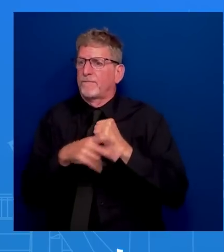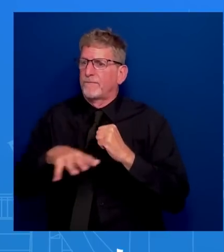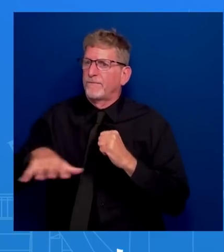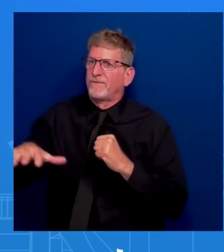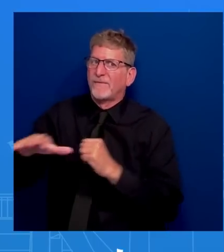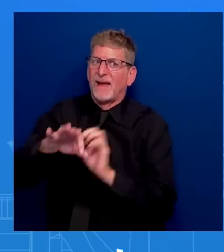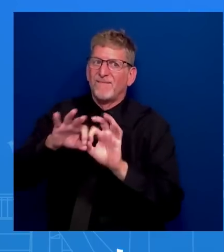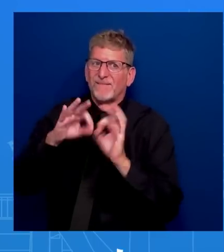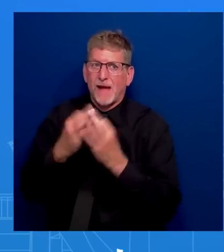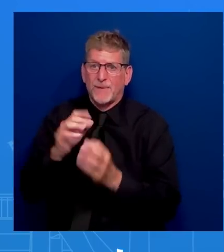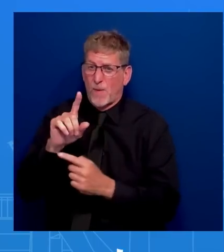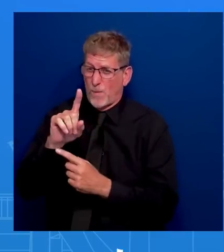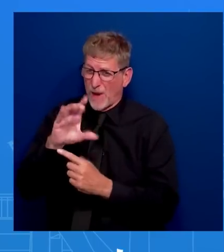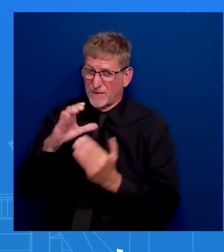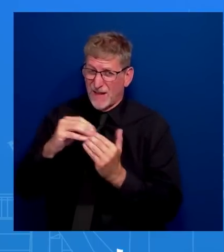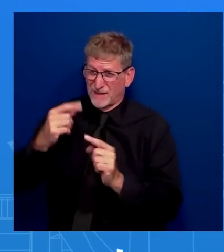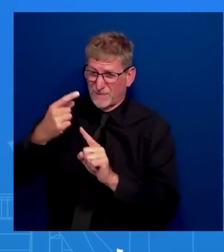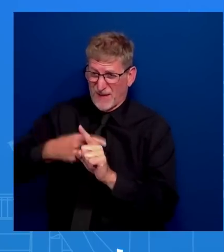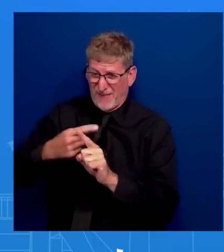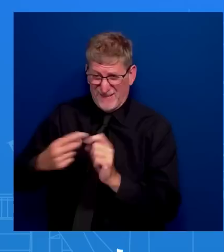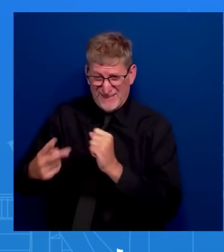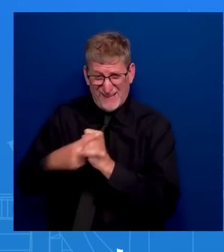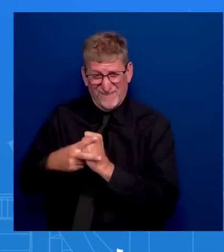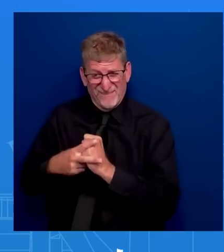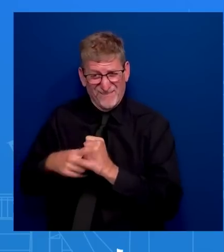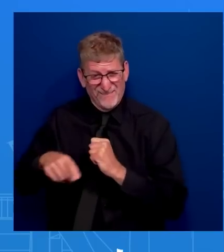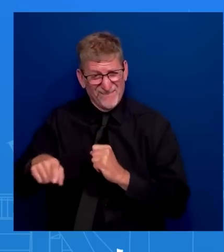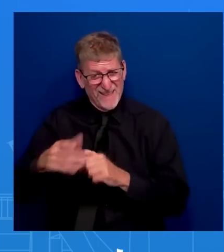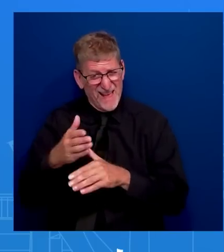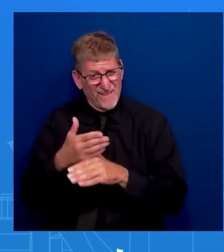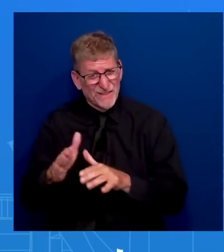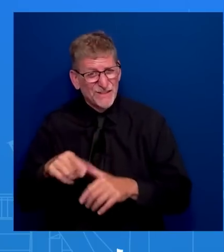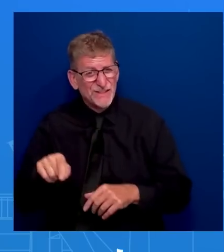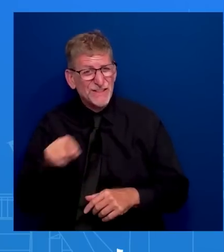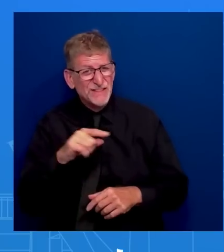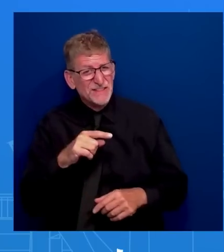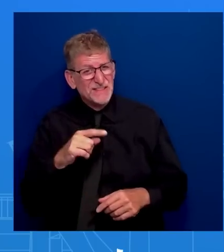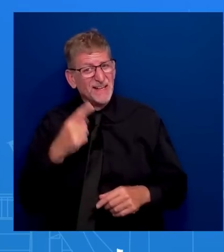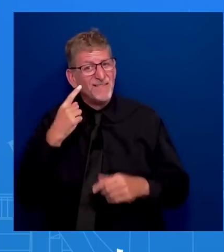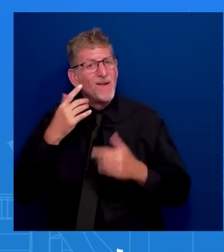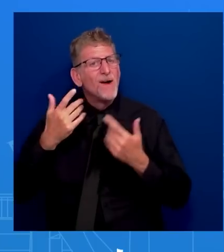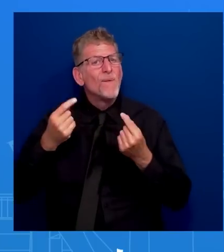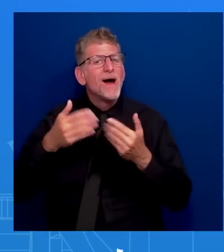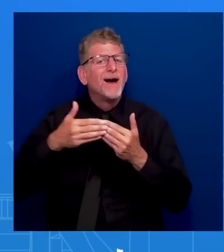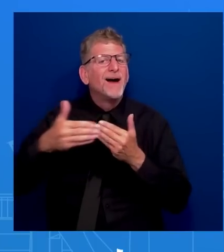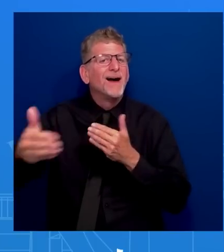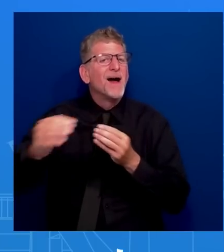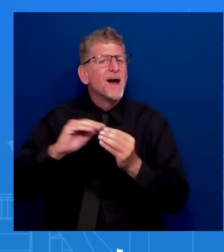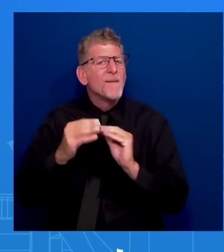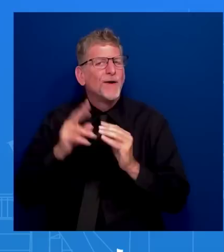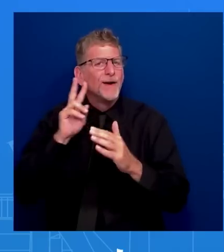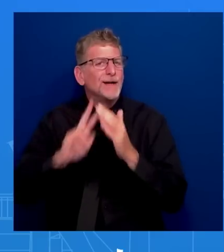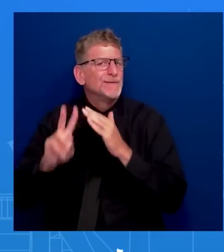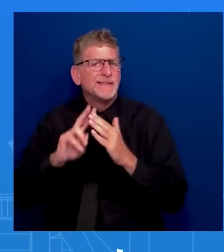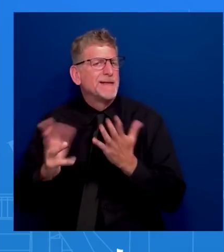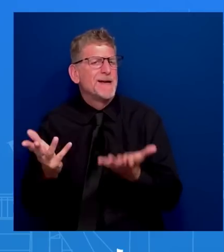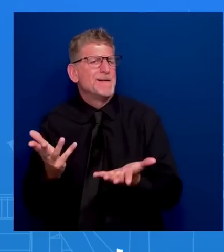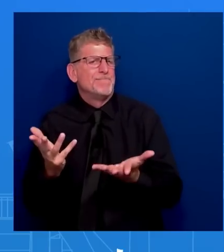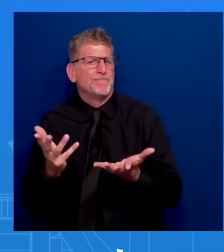But again, we haven't -- not seen those numbers yet. And -- and so we'll see tomorrow what that holds. Go ahead.